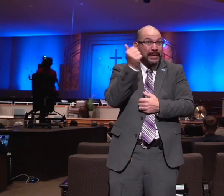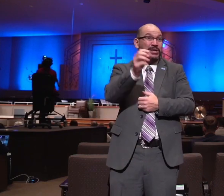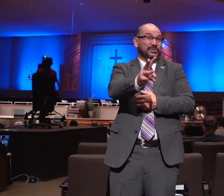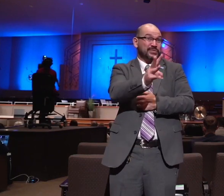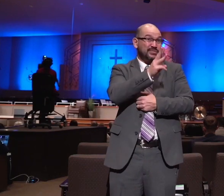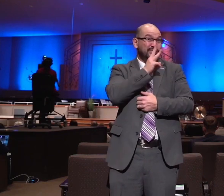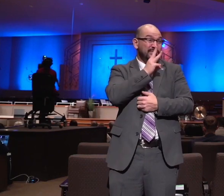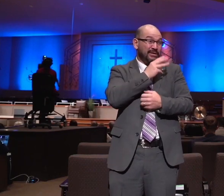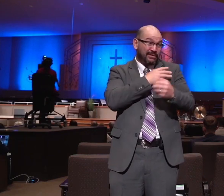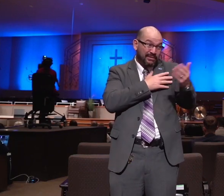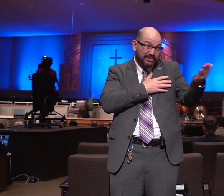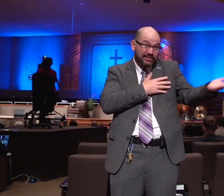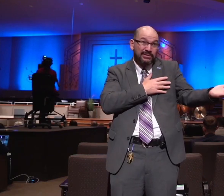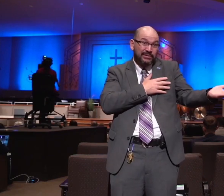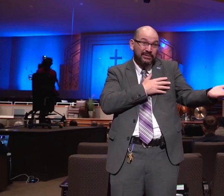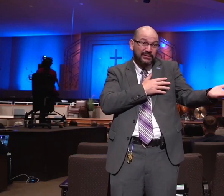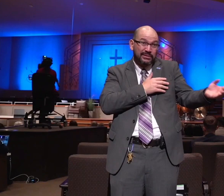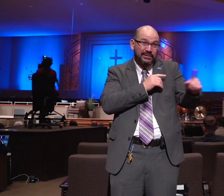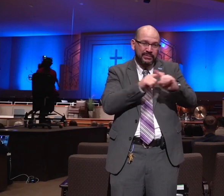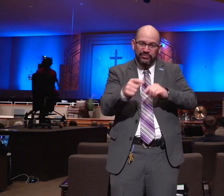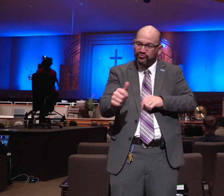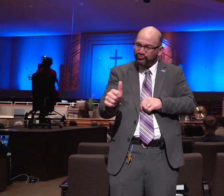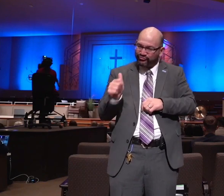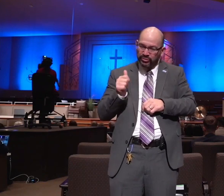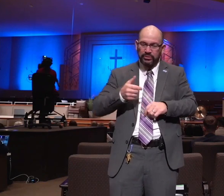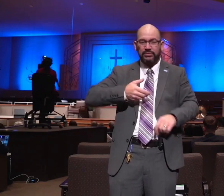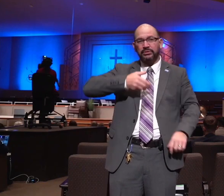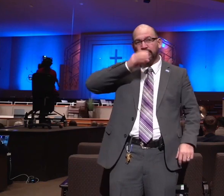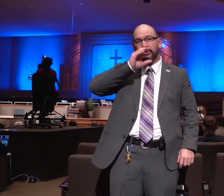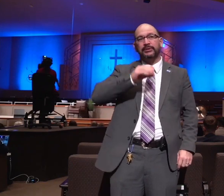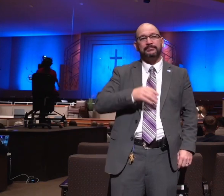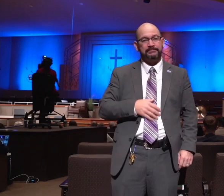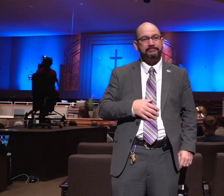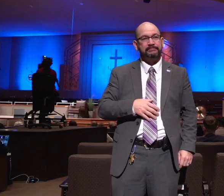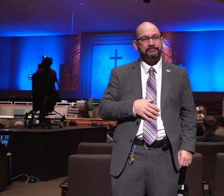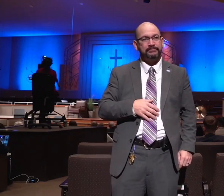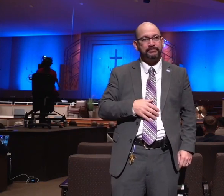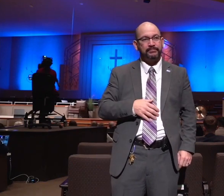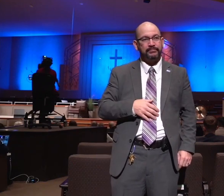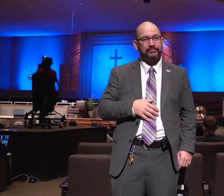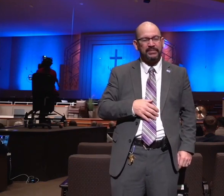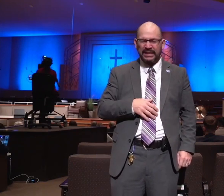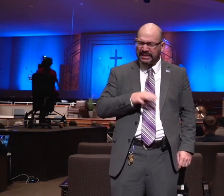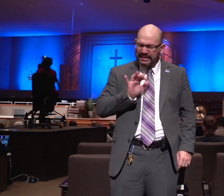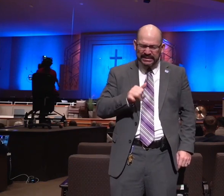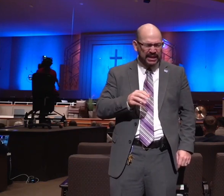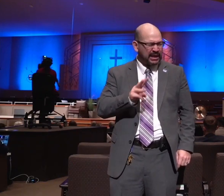the water from Bethlehem